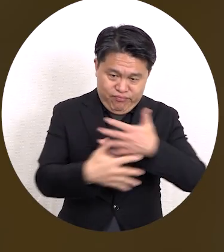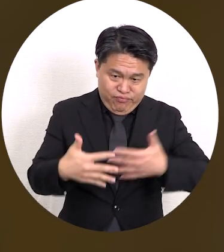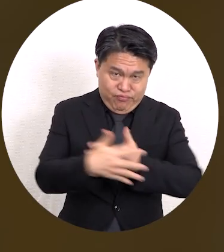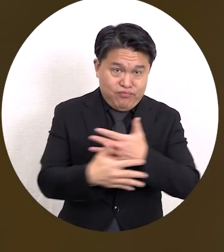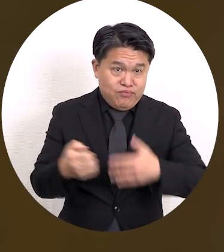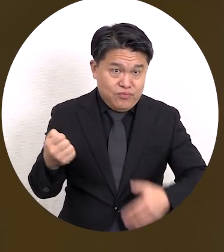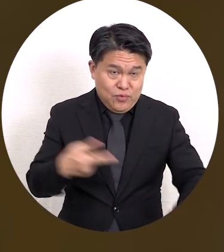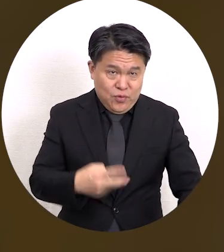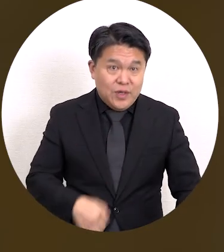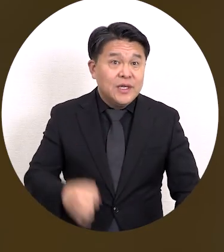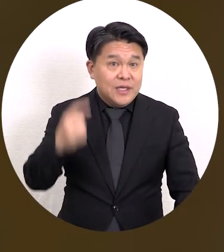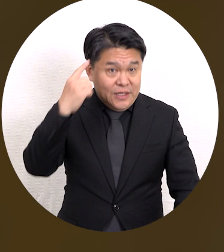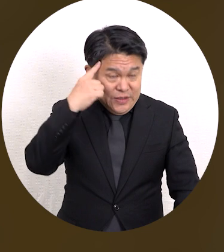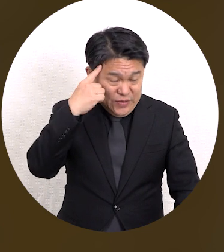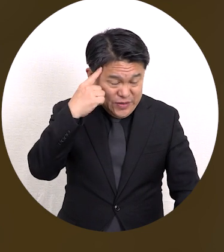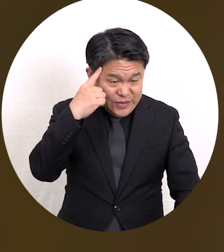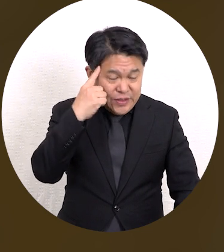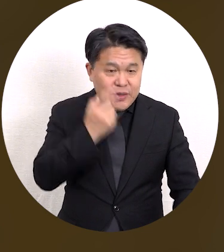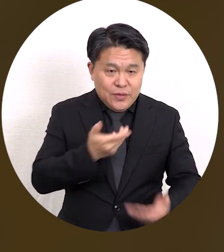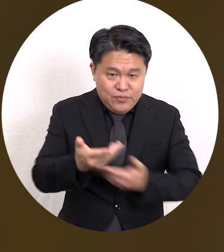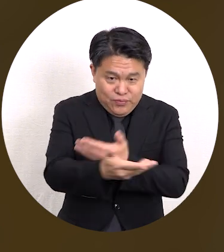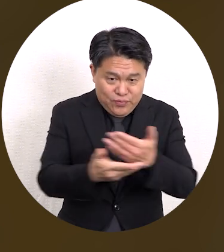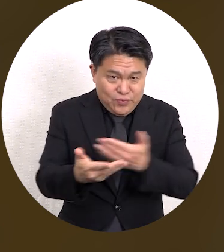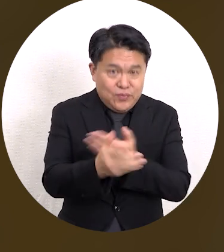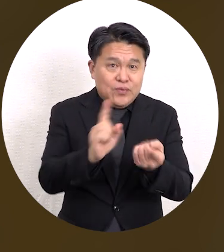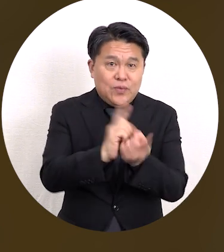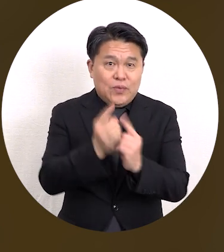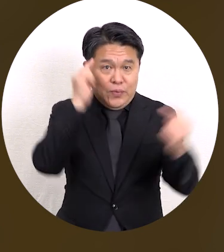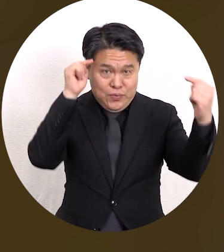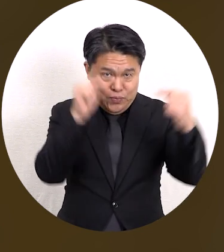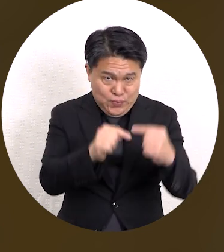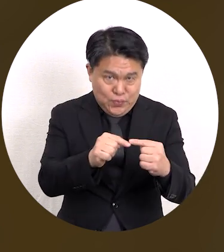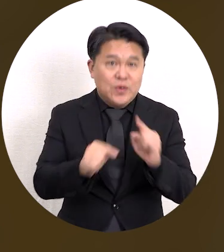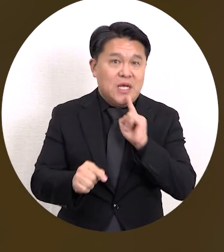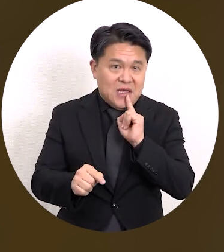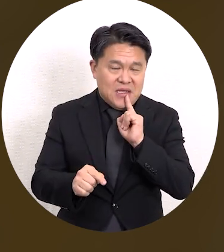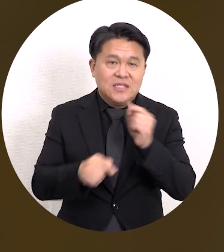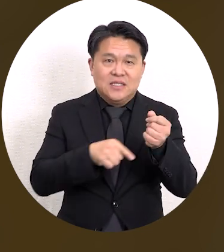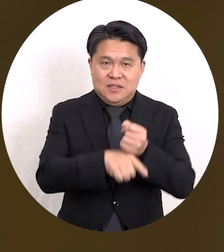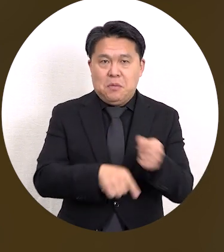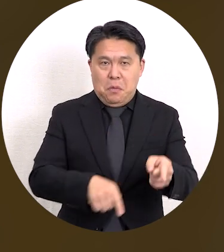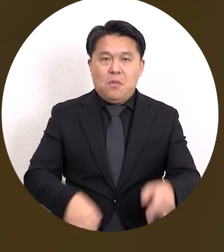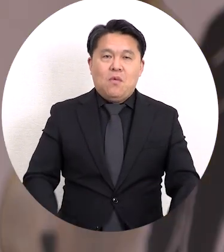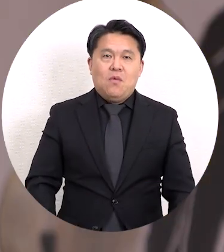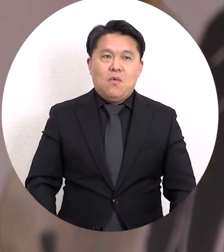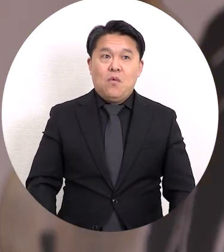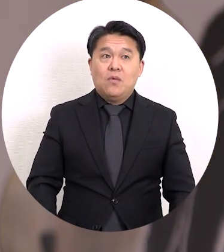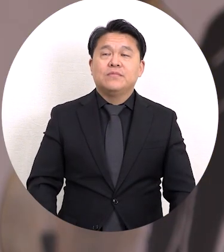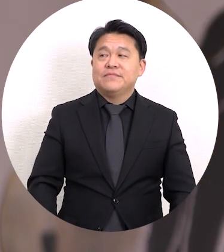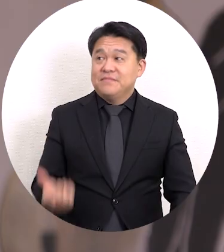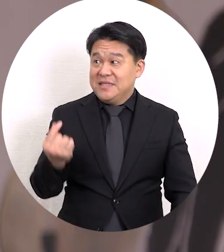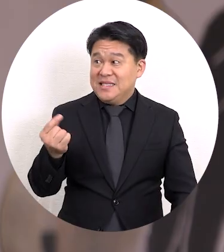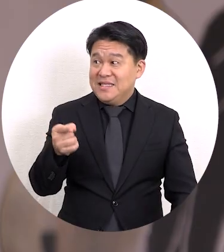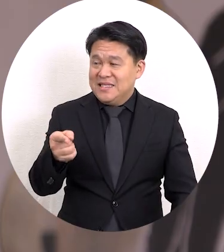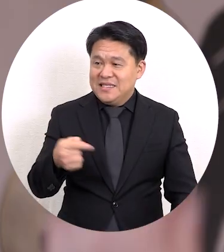and allows the mind to flow freely. This is the definition of music. It comes from heaven and moves through humans,